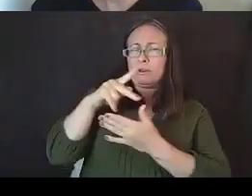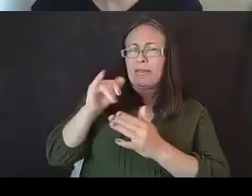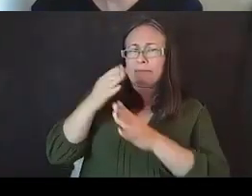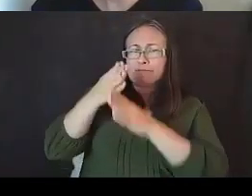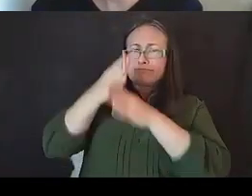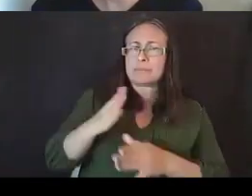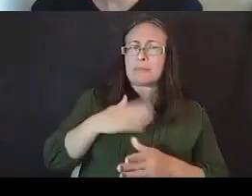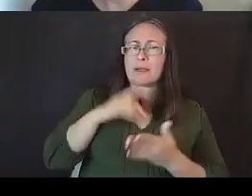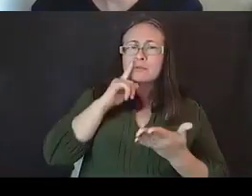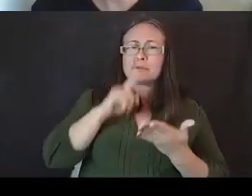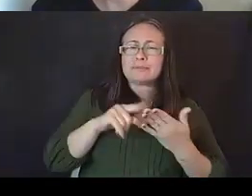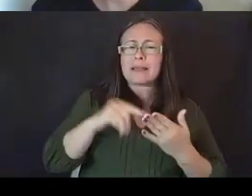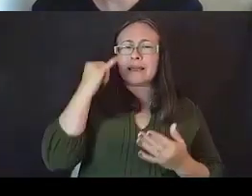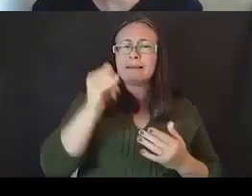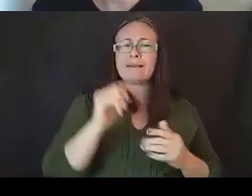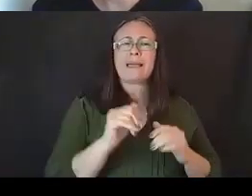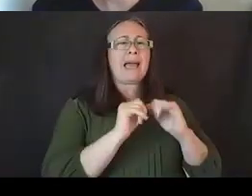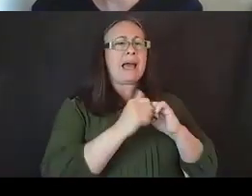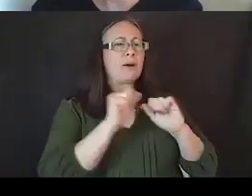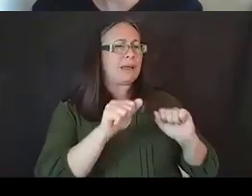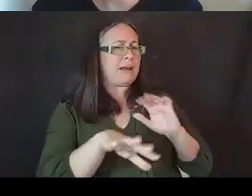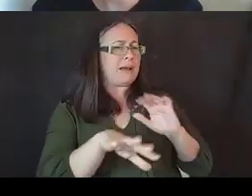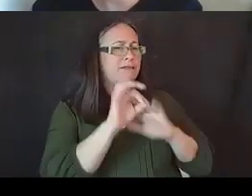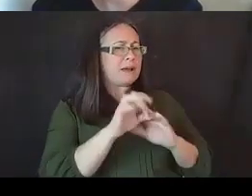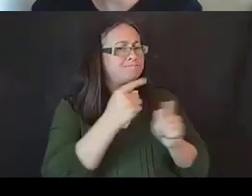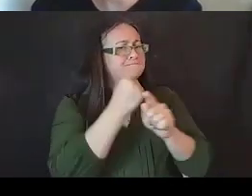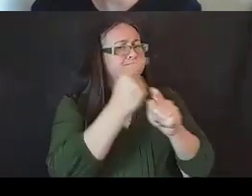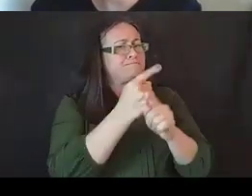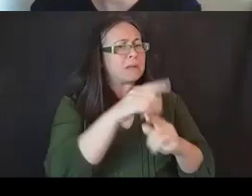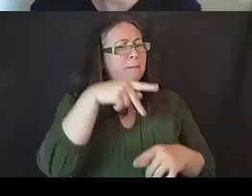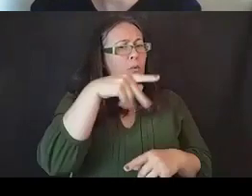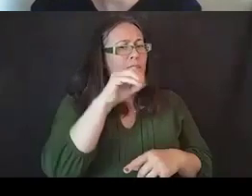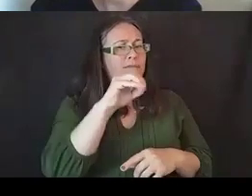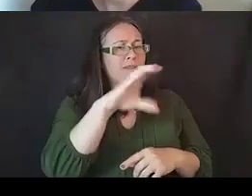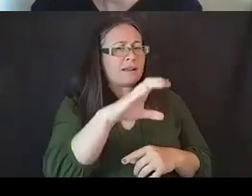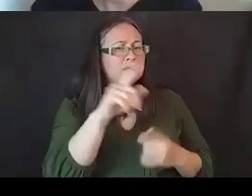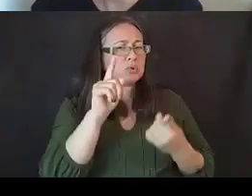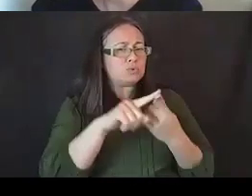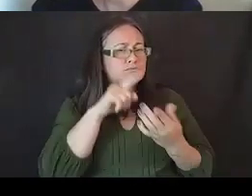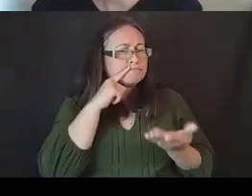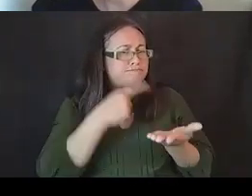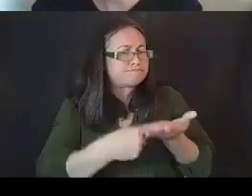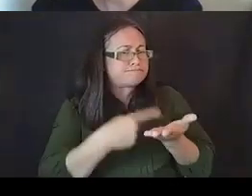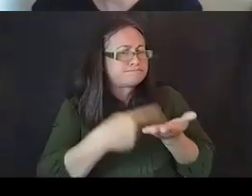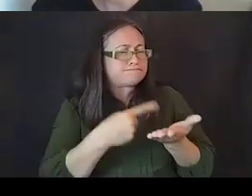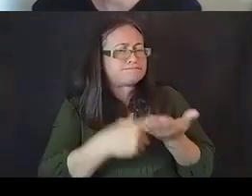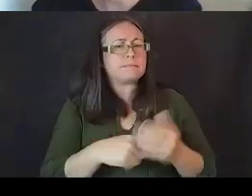How can I find relevant point of contact at NIH to discuss my research ideas? How can I find collaborators?